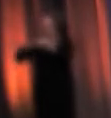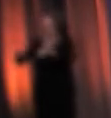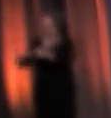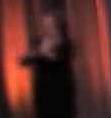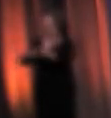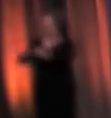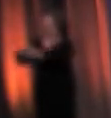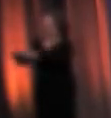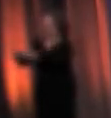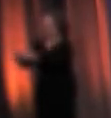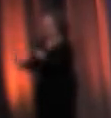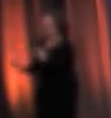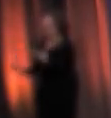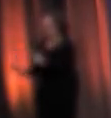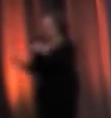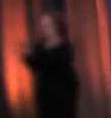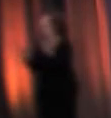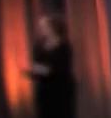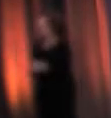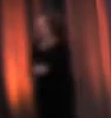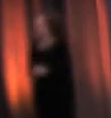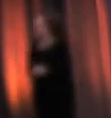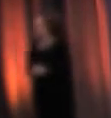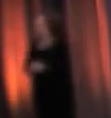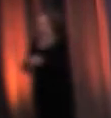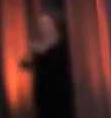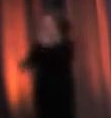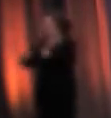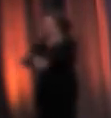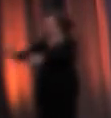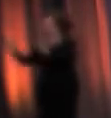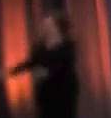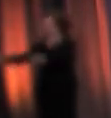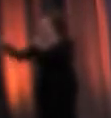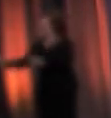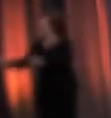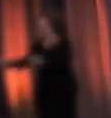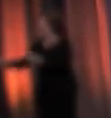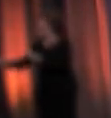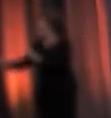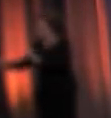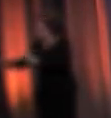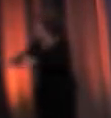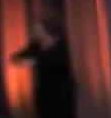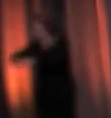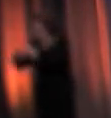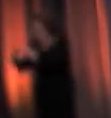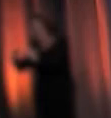A disproportionately large number of the awards early winners were in recognition of projects but designed with